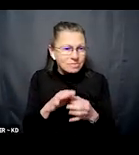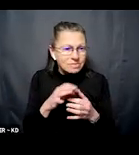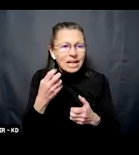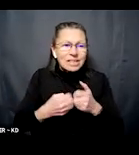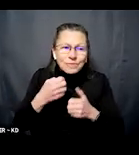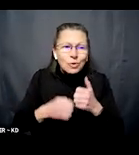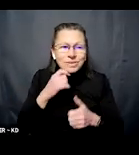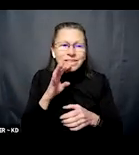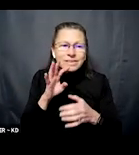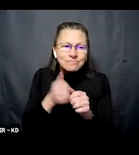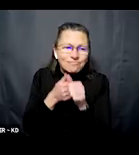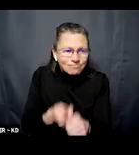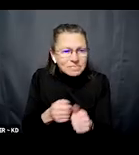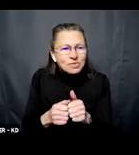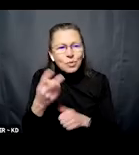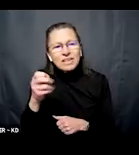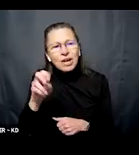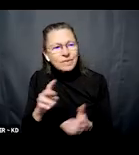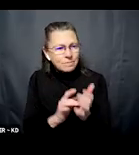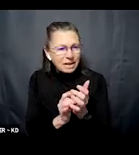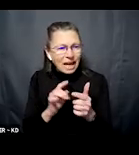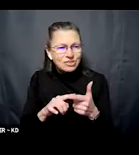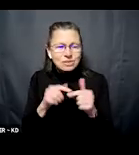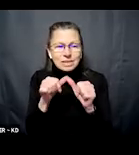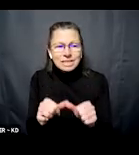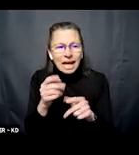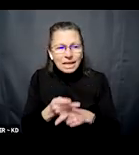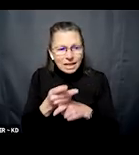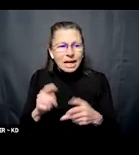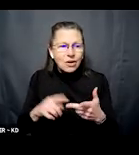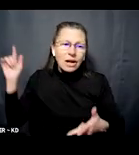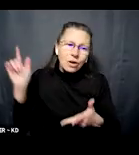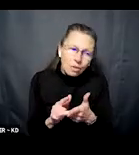and lowering their health-related quality of life. This is really important because we know